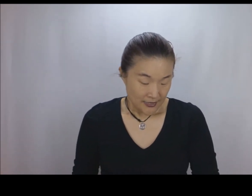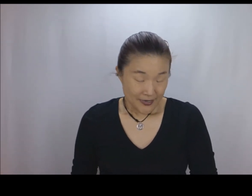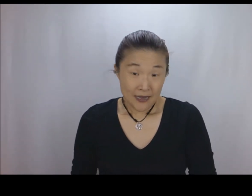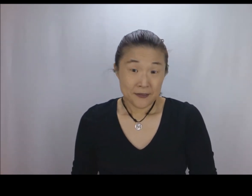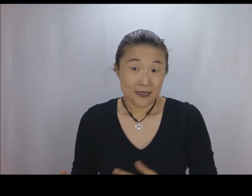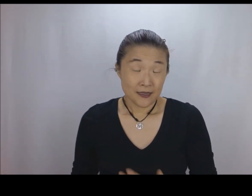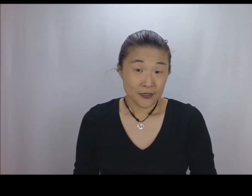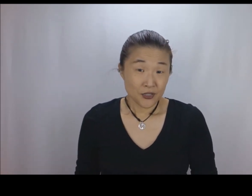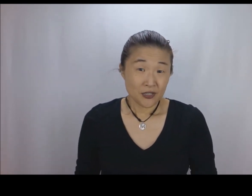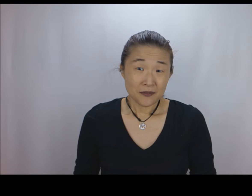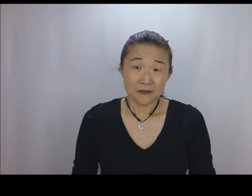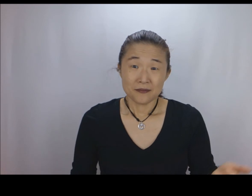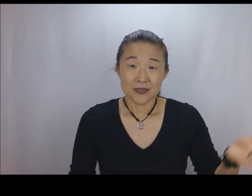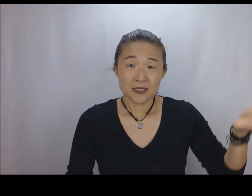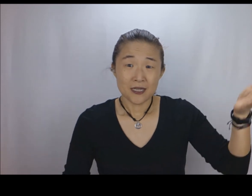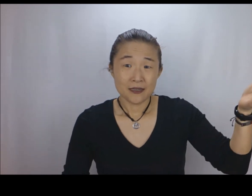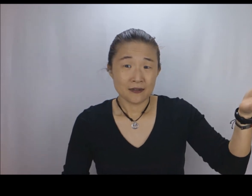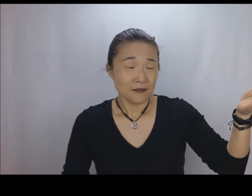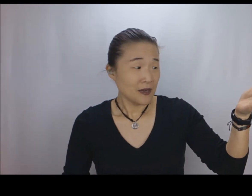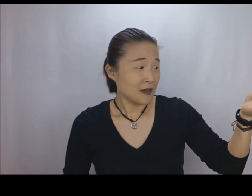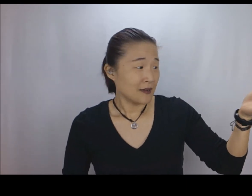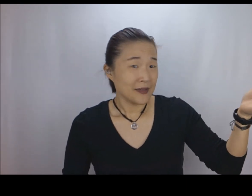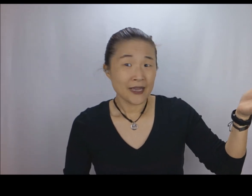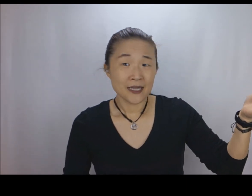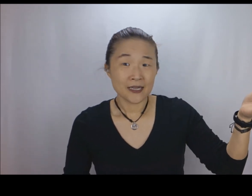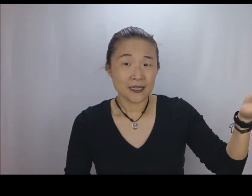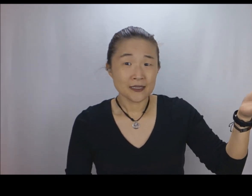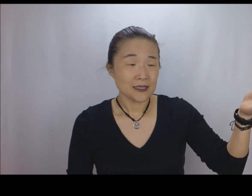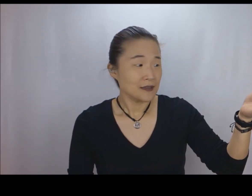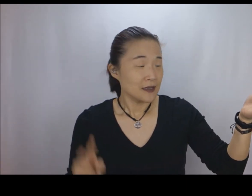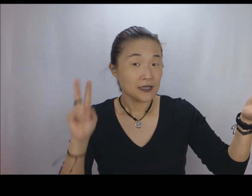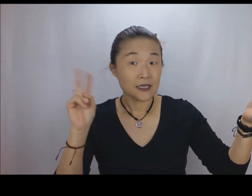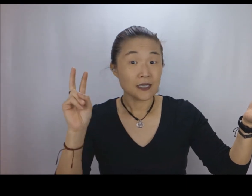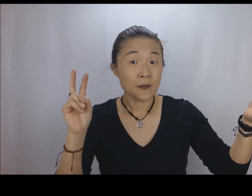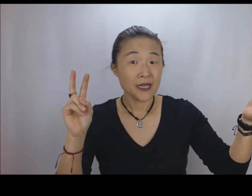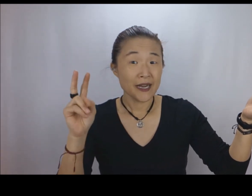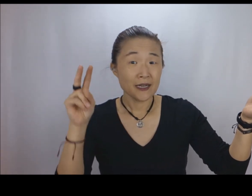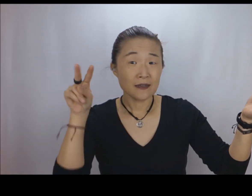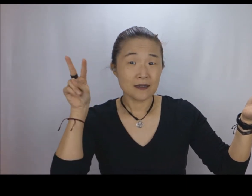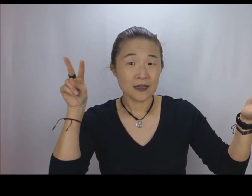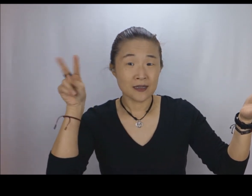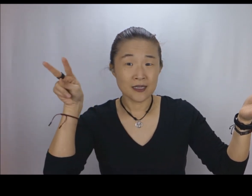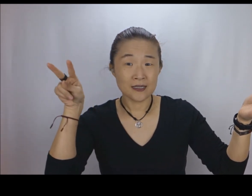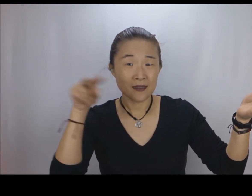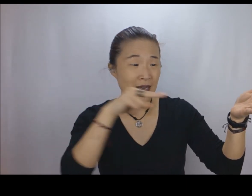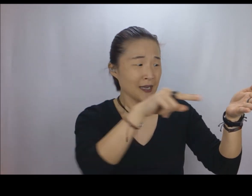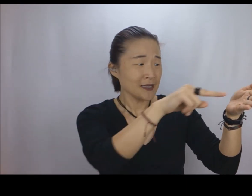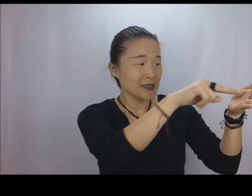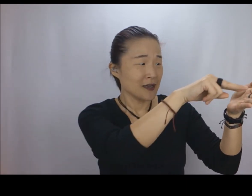Next we have is literature Take your hand like this. Take the dominant hand, and these are the eyes,